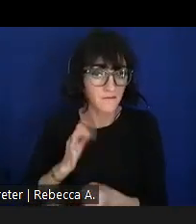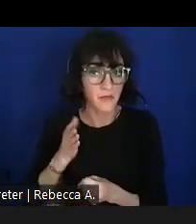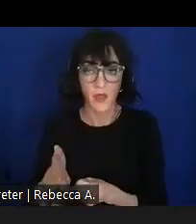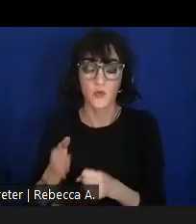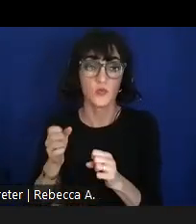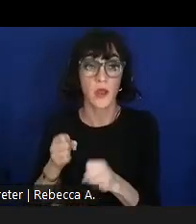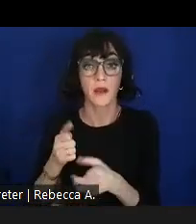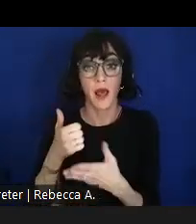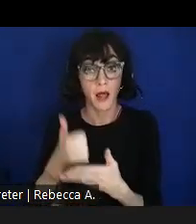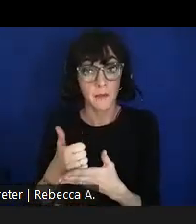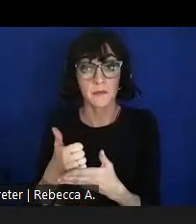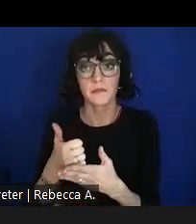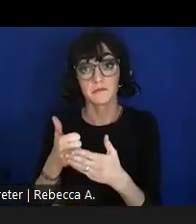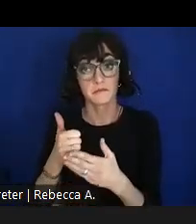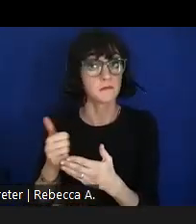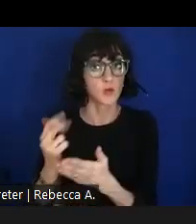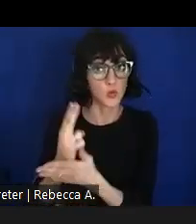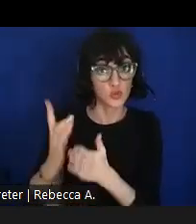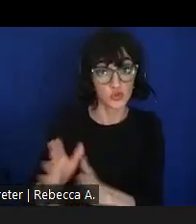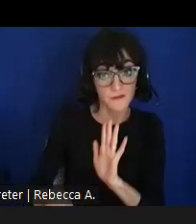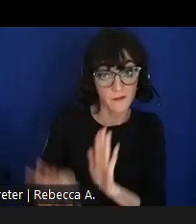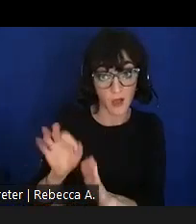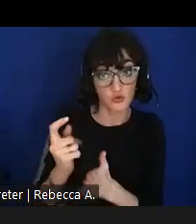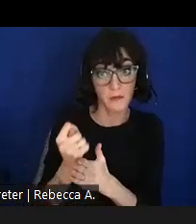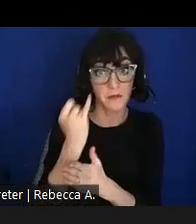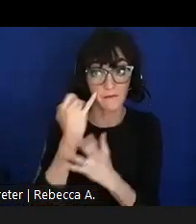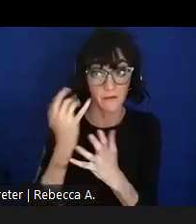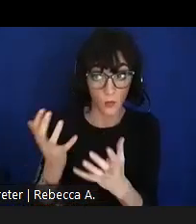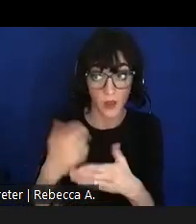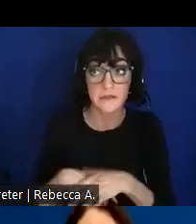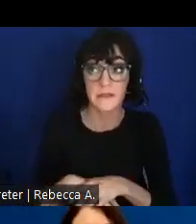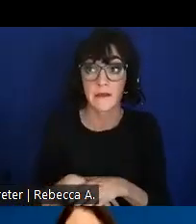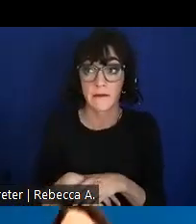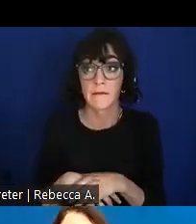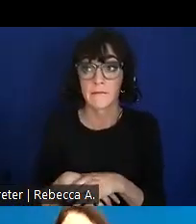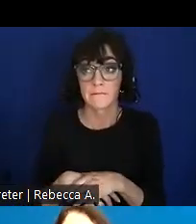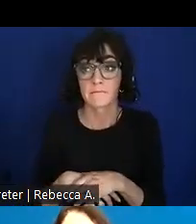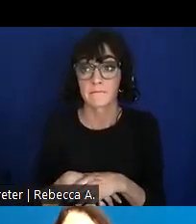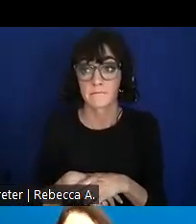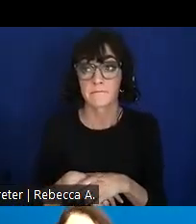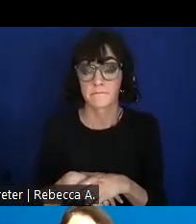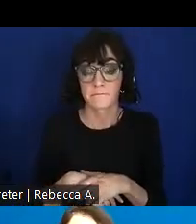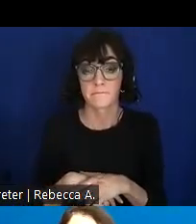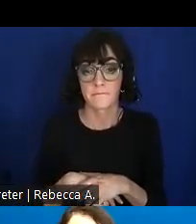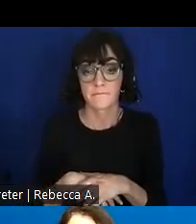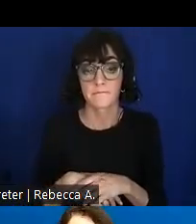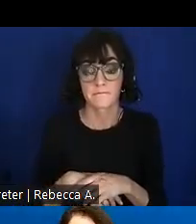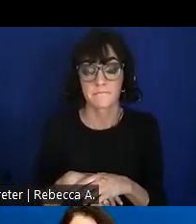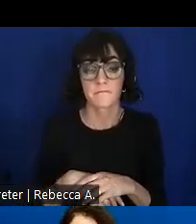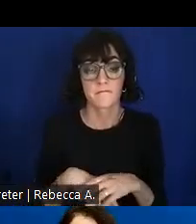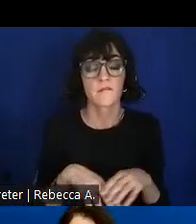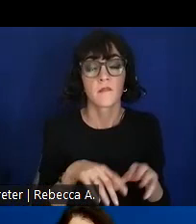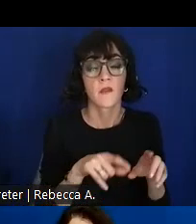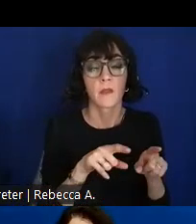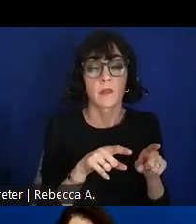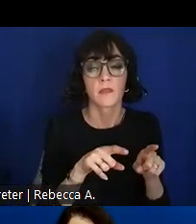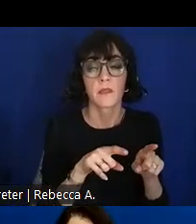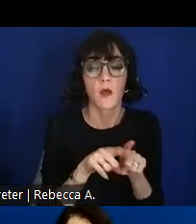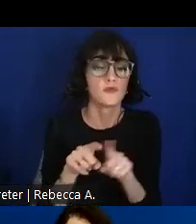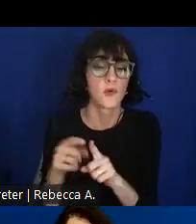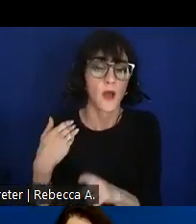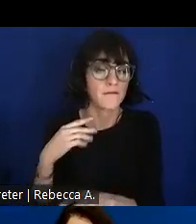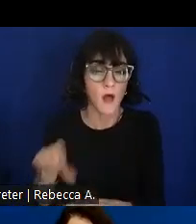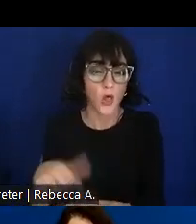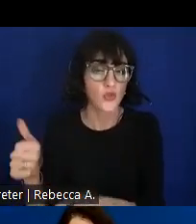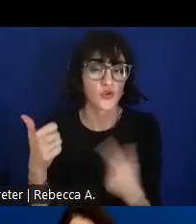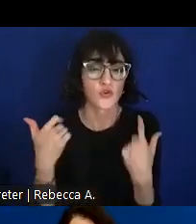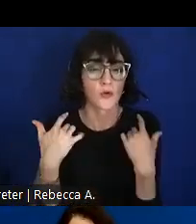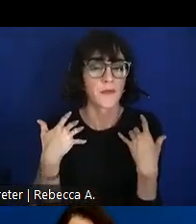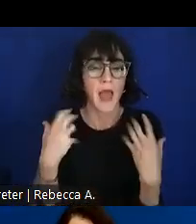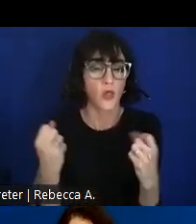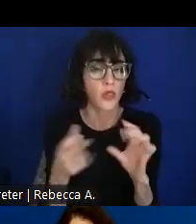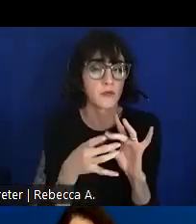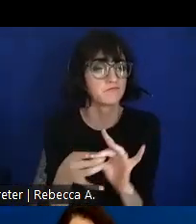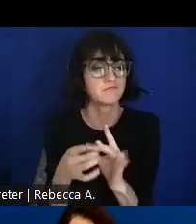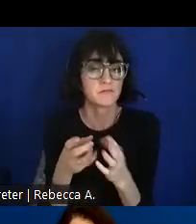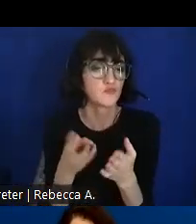users to treatment if they so wish to enter treatment um as well as other Health Resources